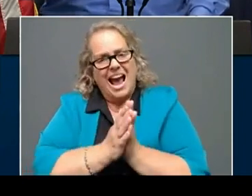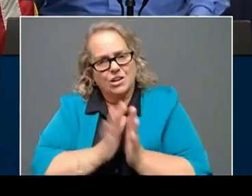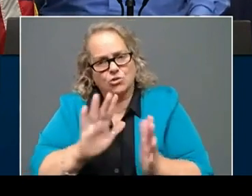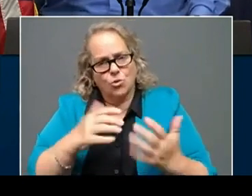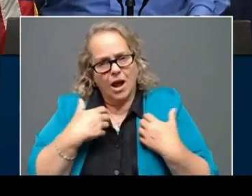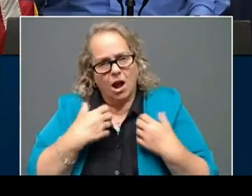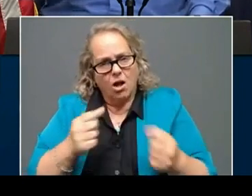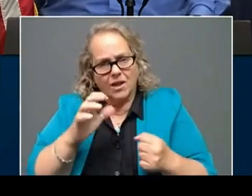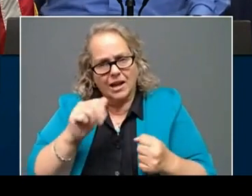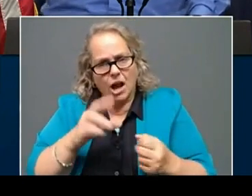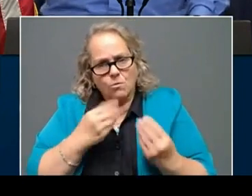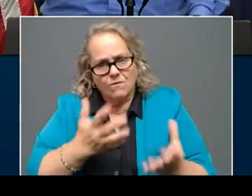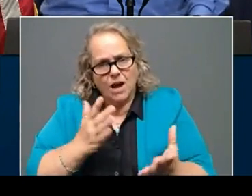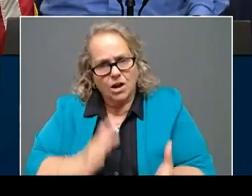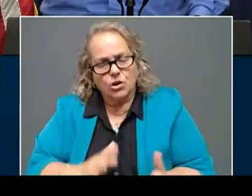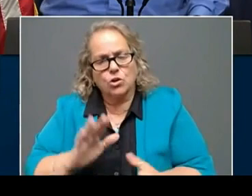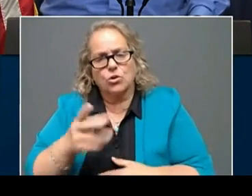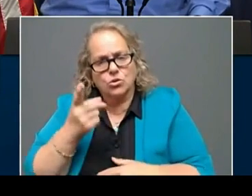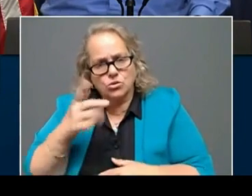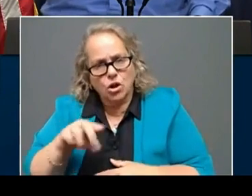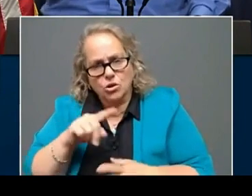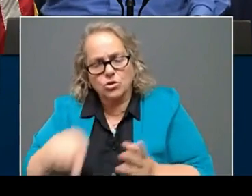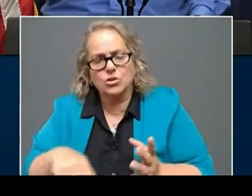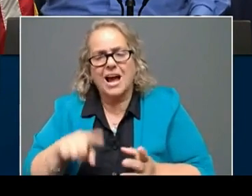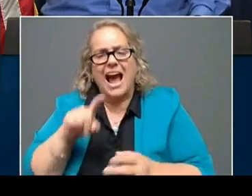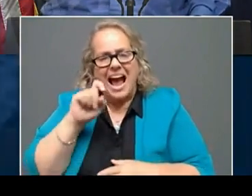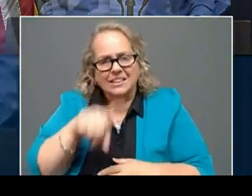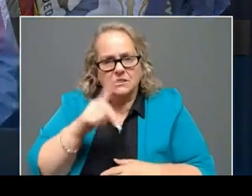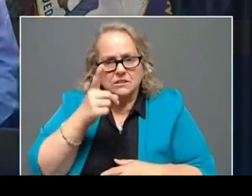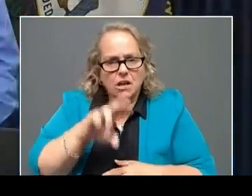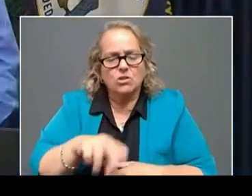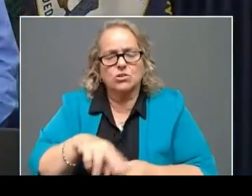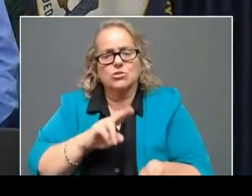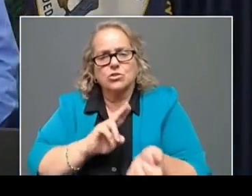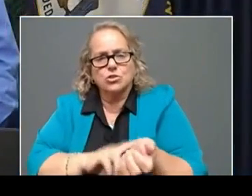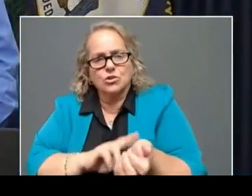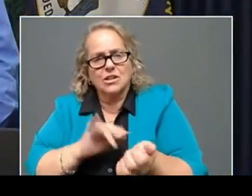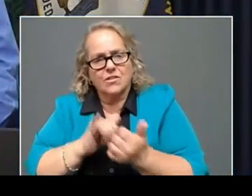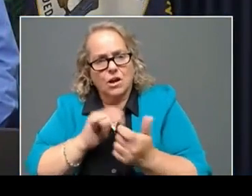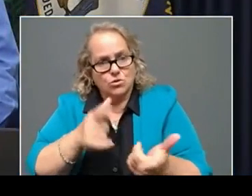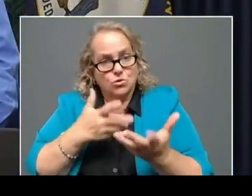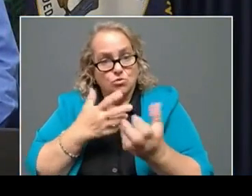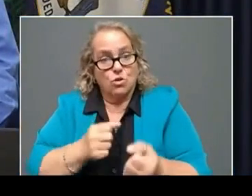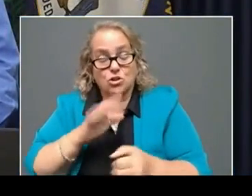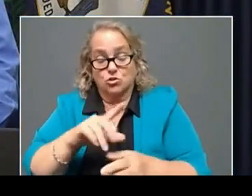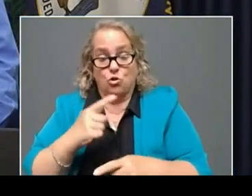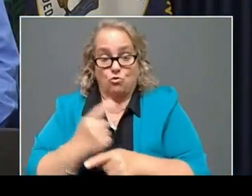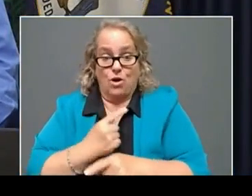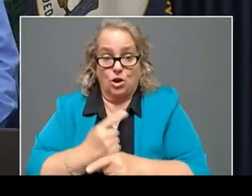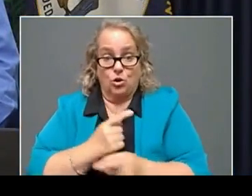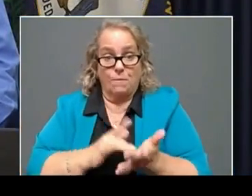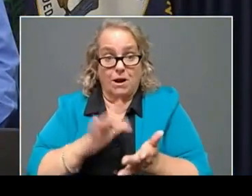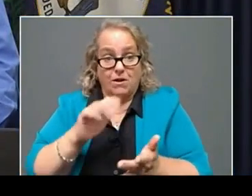health care provider, ask those doctors and those nurses that you entrust your regular medical care with what they would do. Please don't go to social